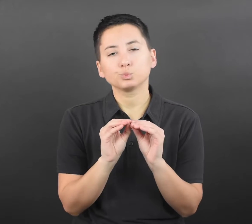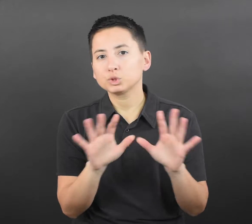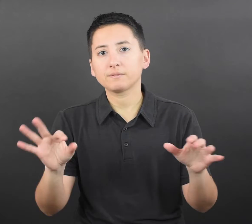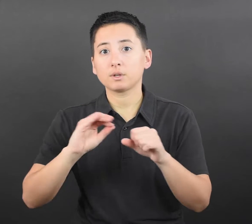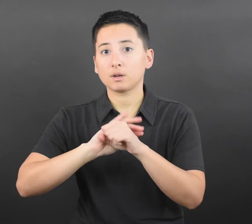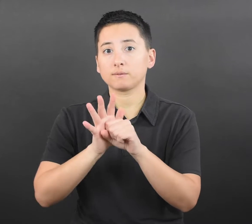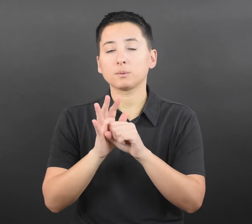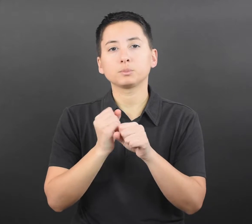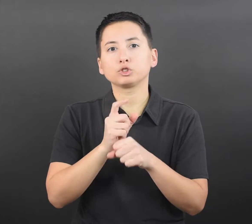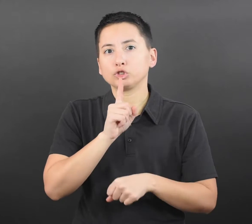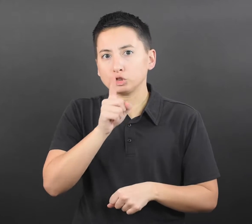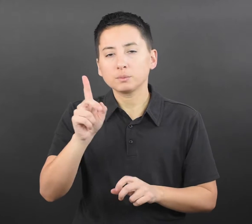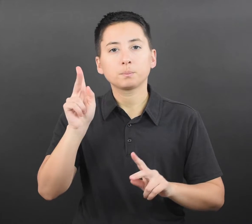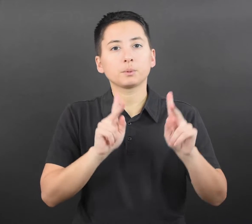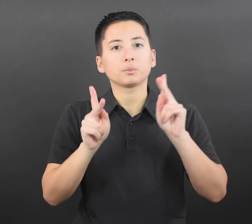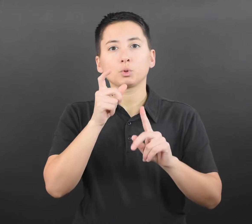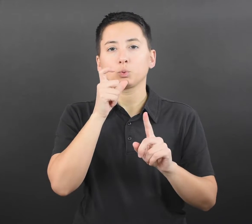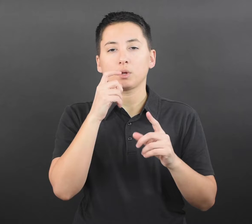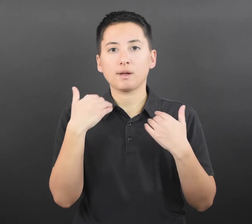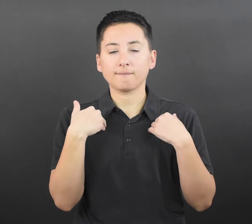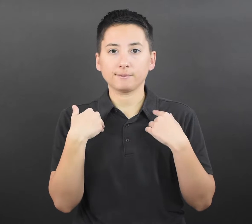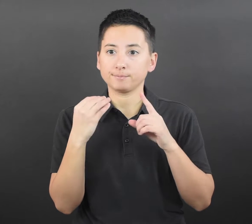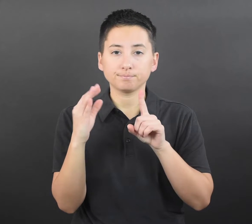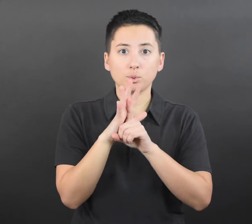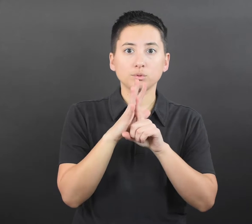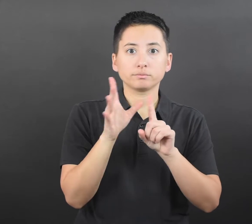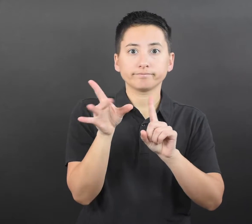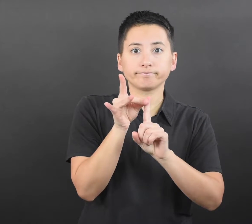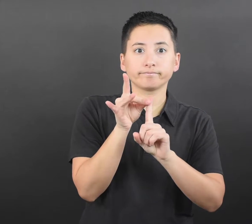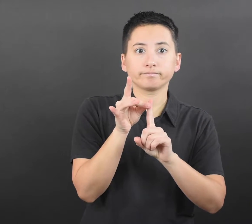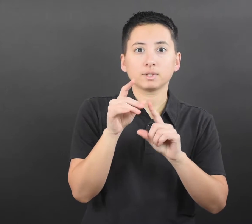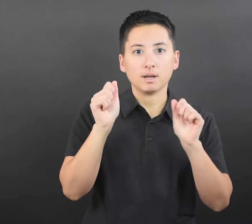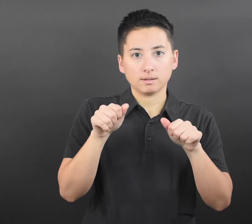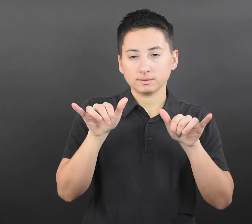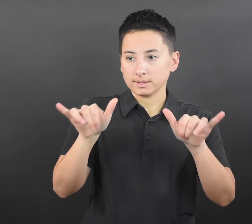transmission of the virus by ensuring that people who have been in close